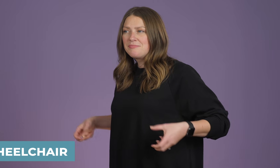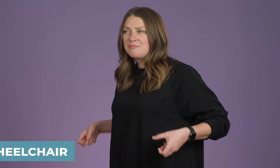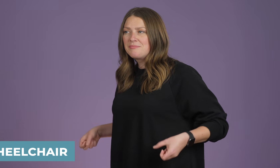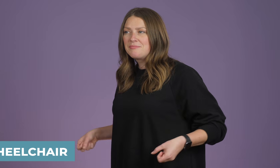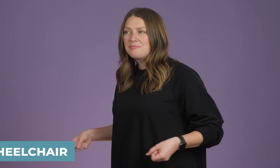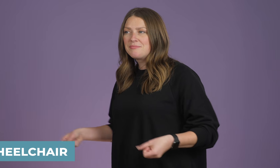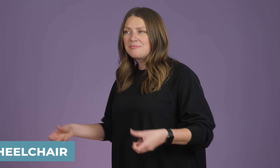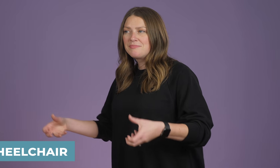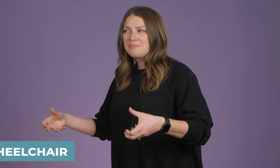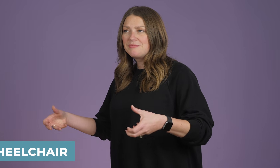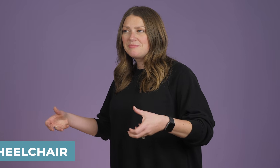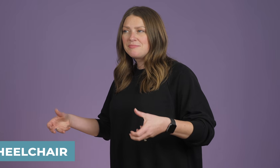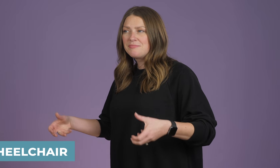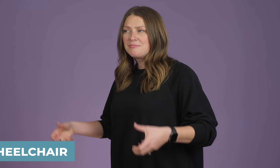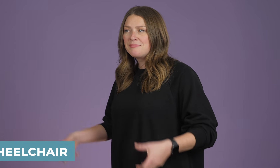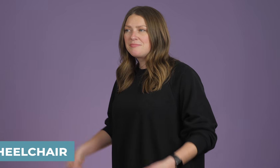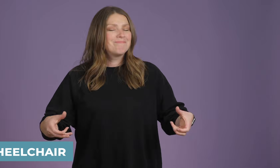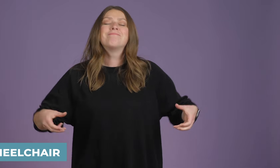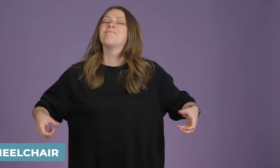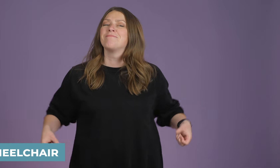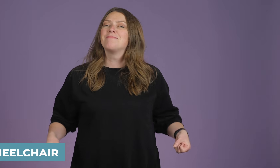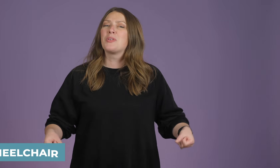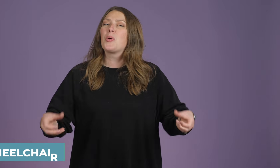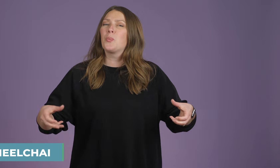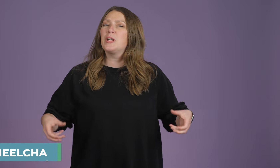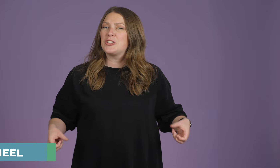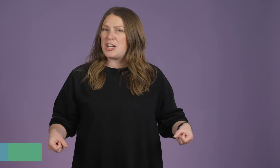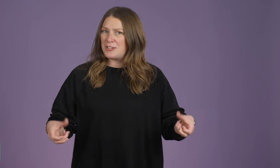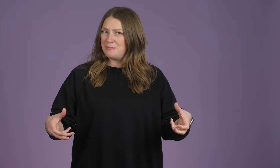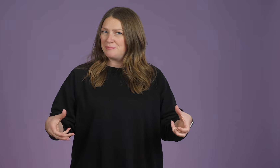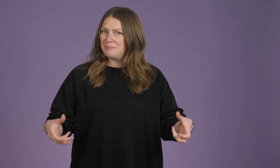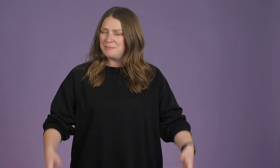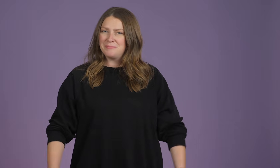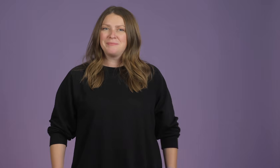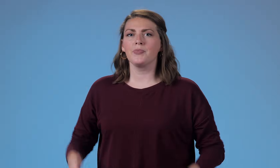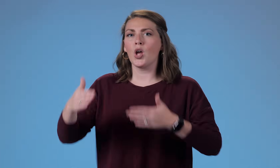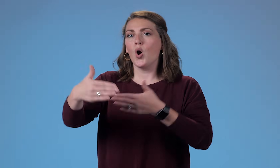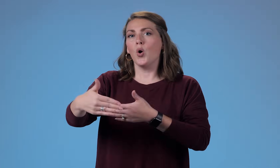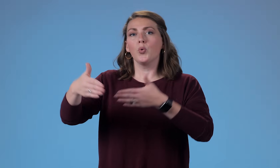It looks like a wheelchair. Wheelchair.